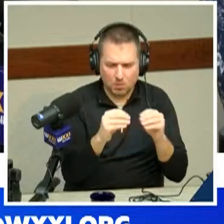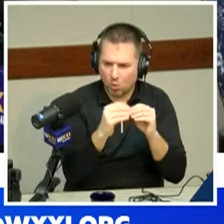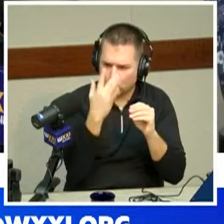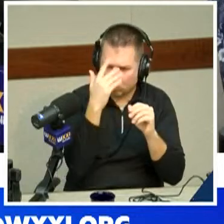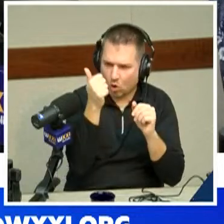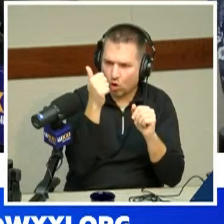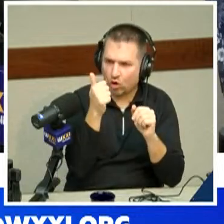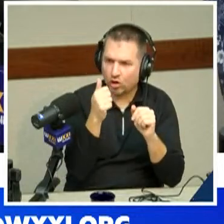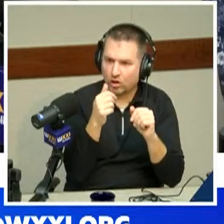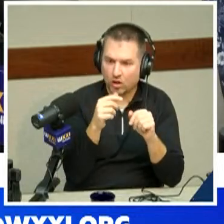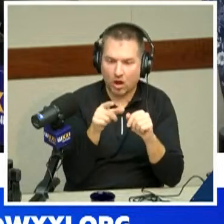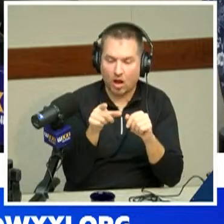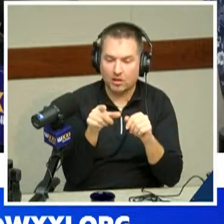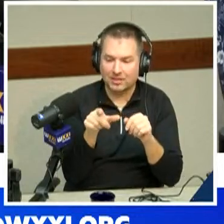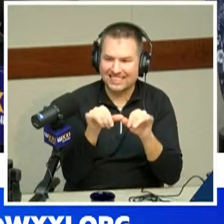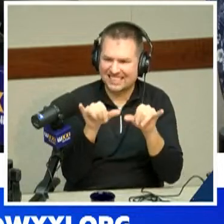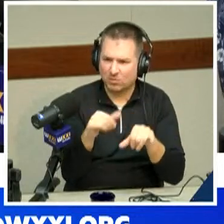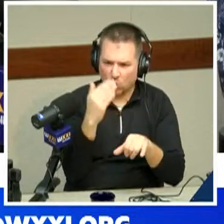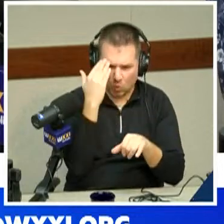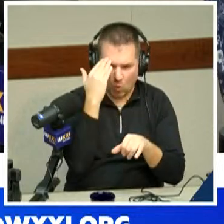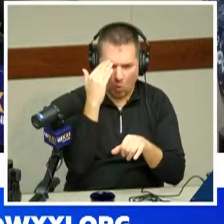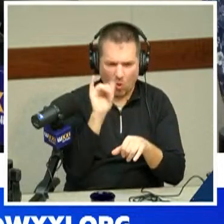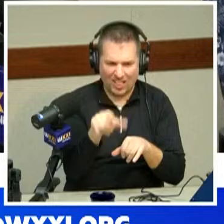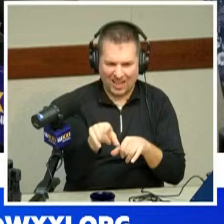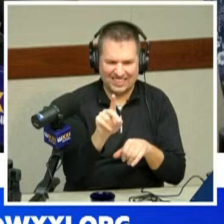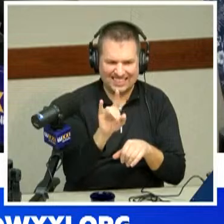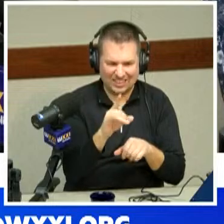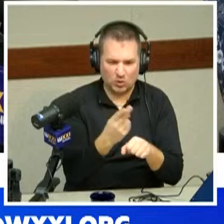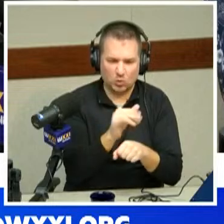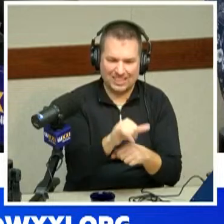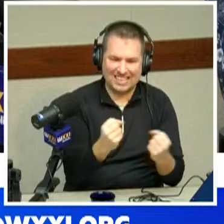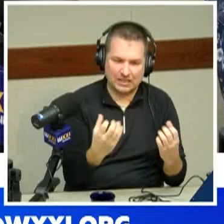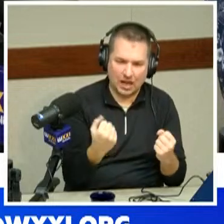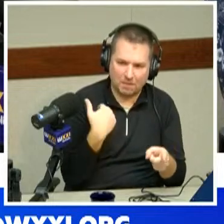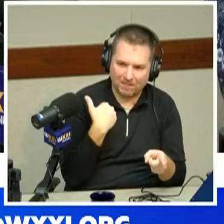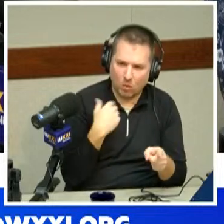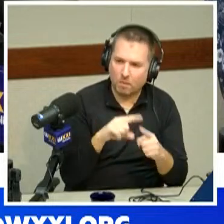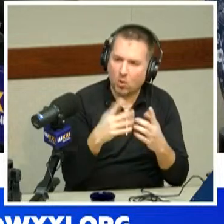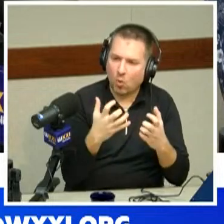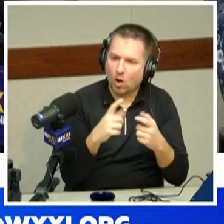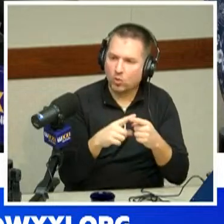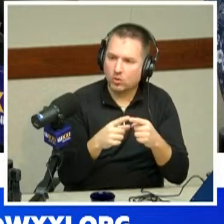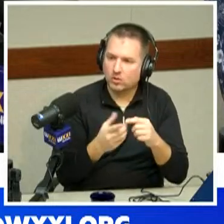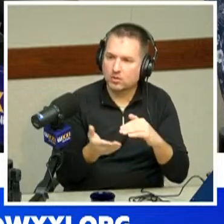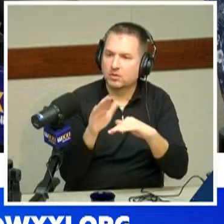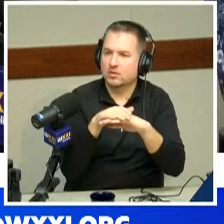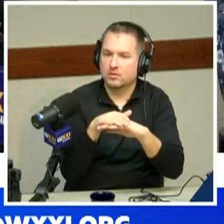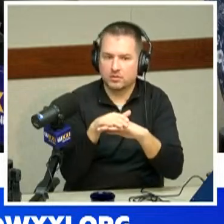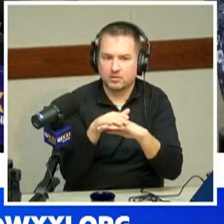kind of read the situation read your experience better so it will minimize the it's recommended